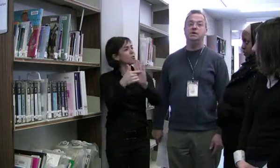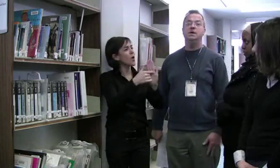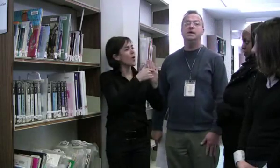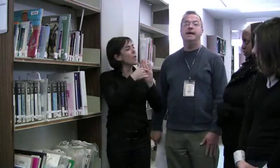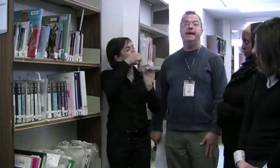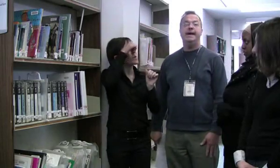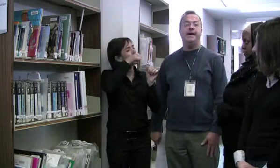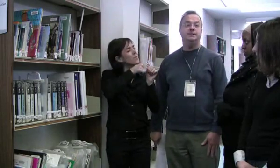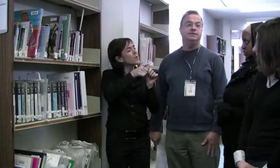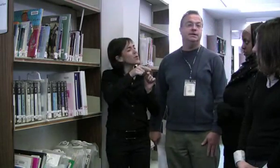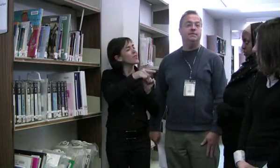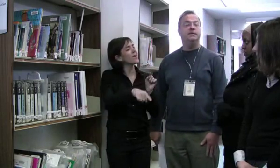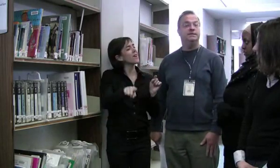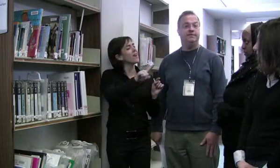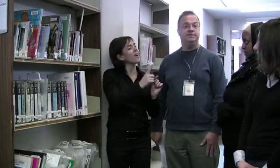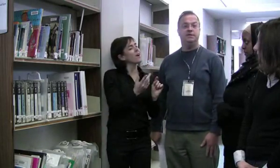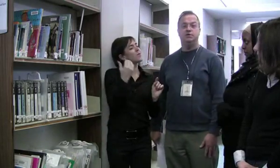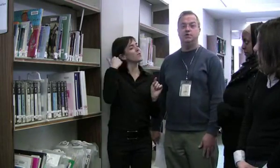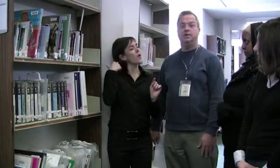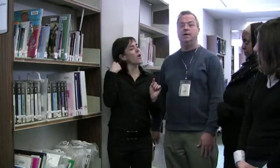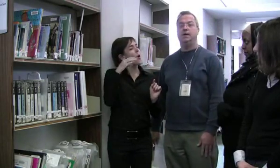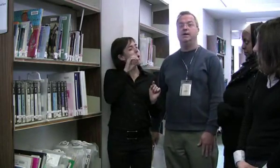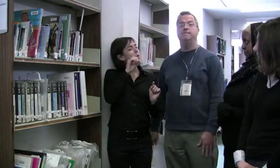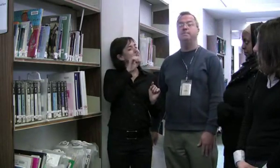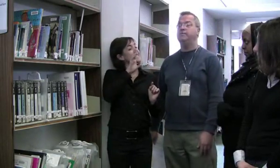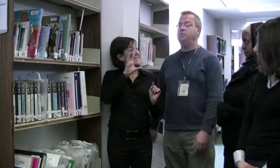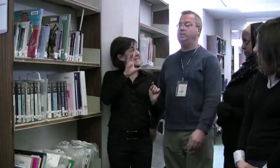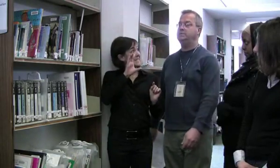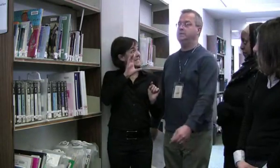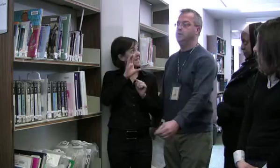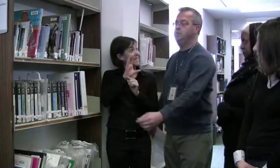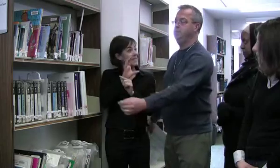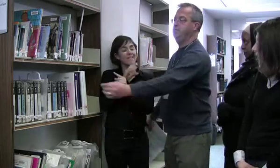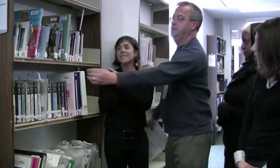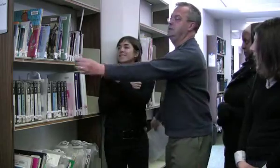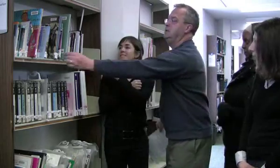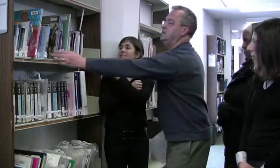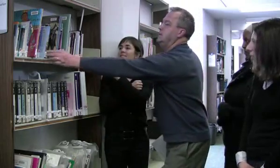I will show you one of the books you saw at the deaf centre.